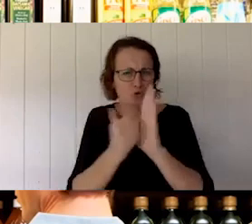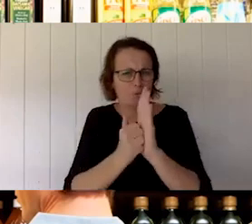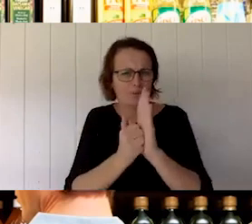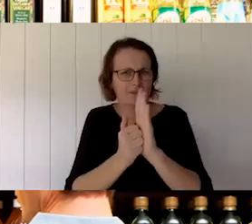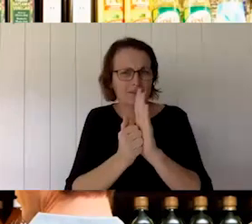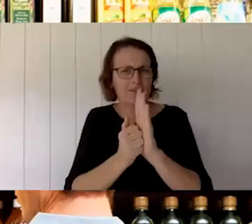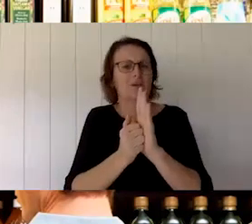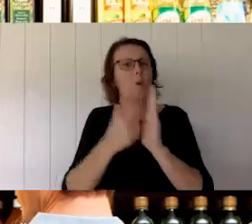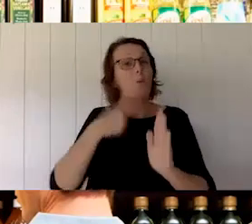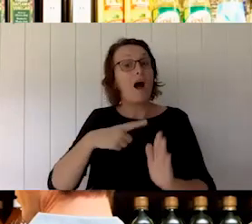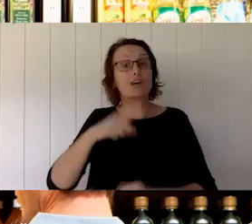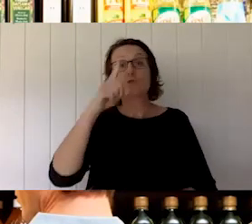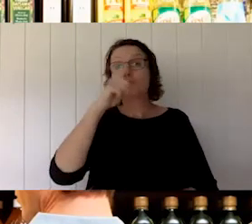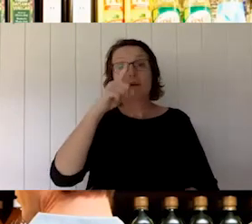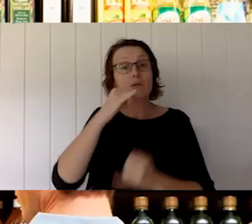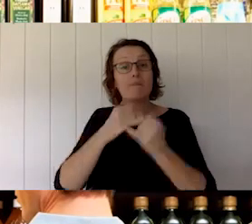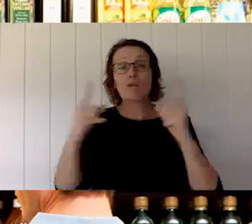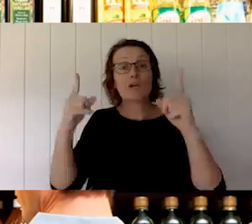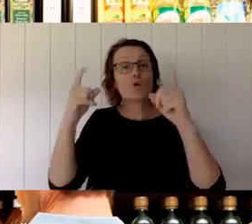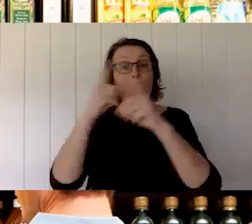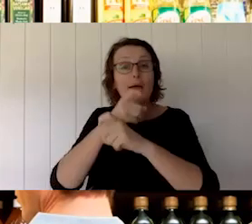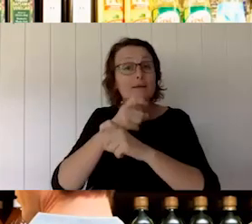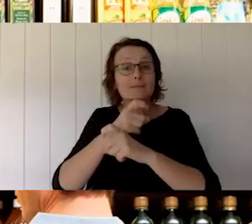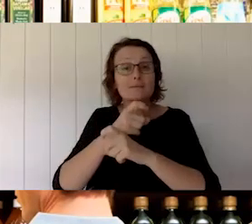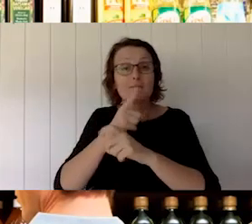humans here is that tiny little things can have a huge influence on